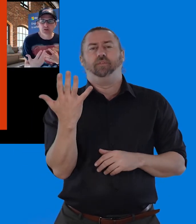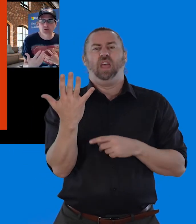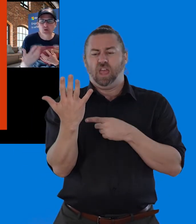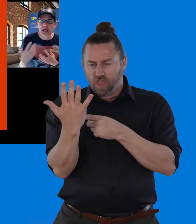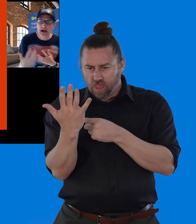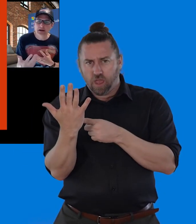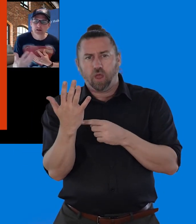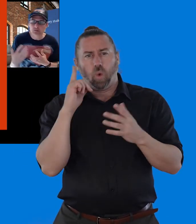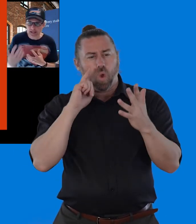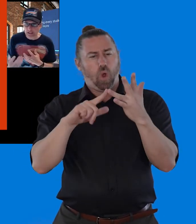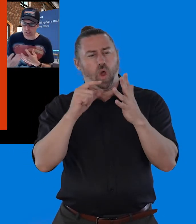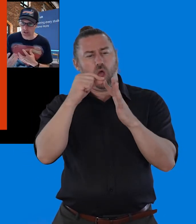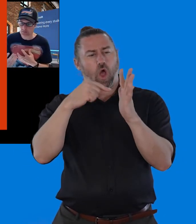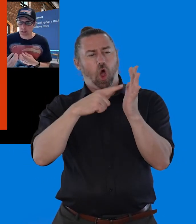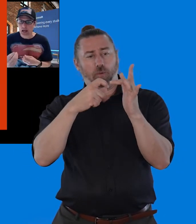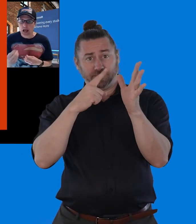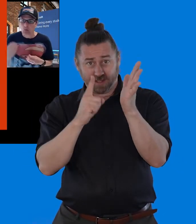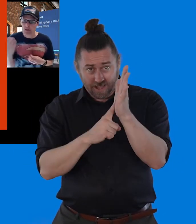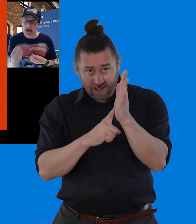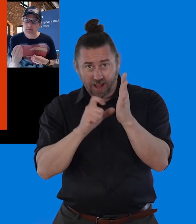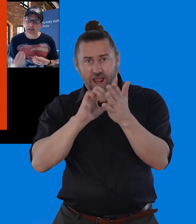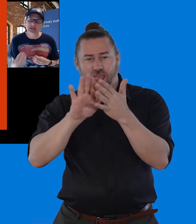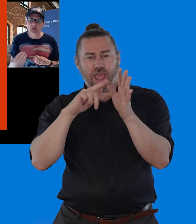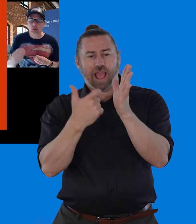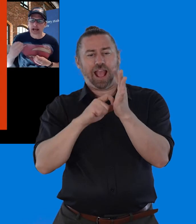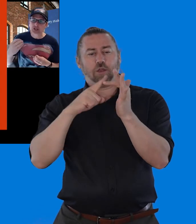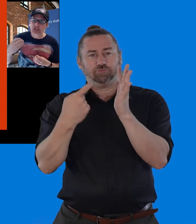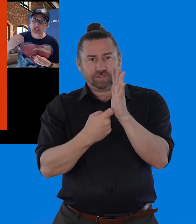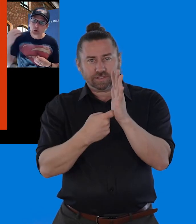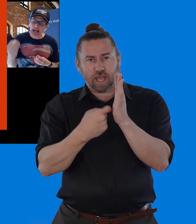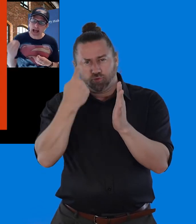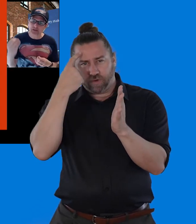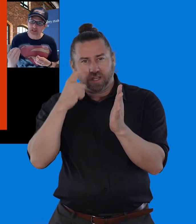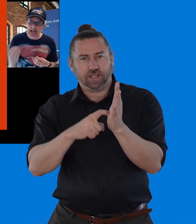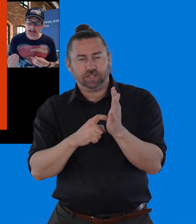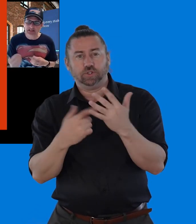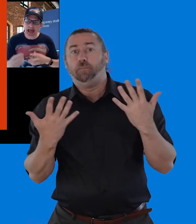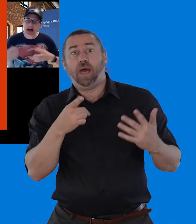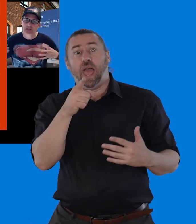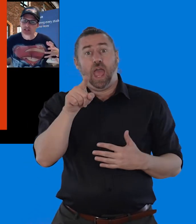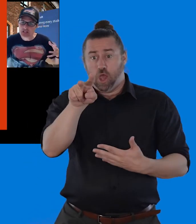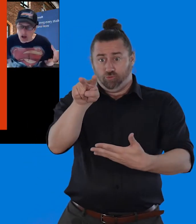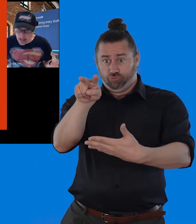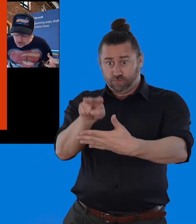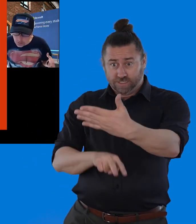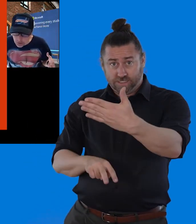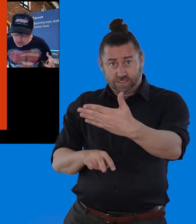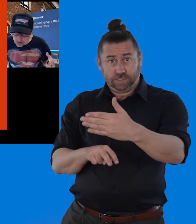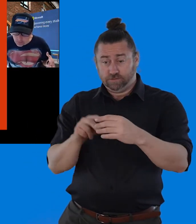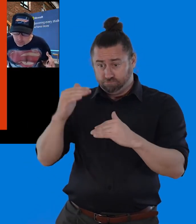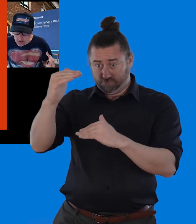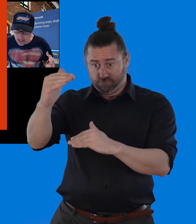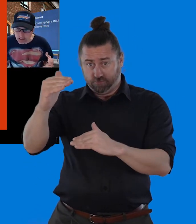optical character recognition. And what that means is it will actually look at the text outside of the computer. OK.